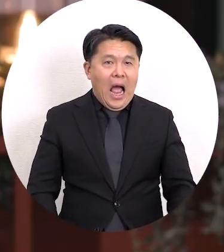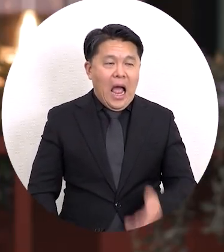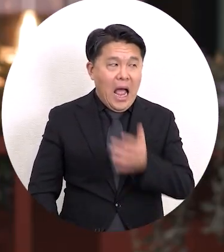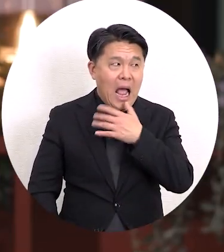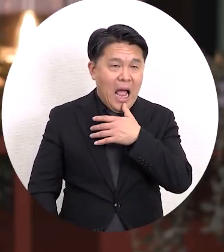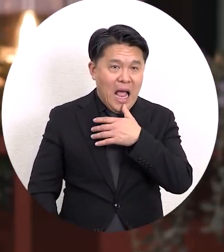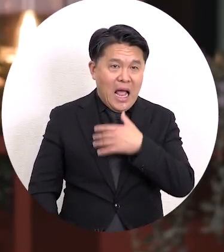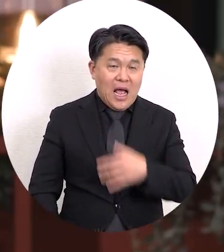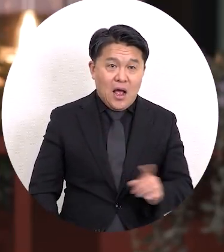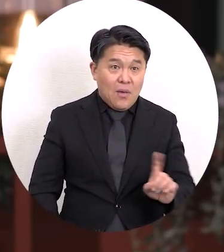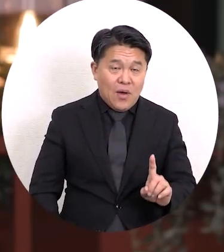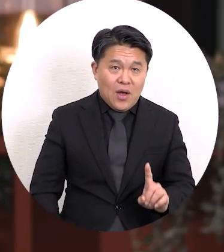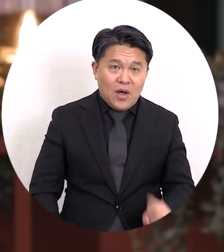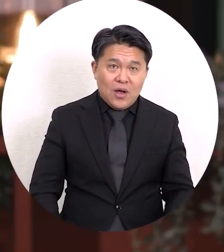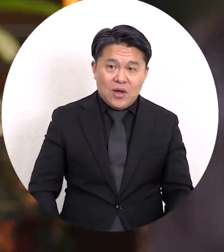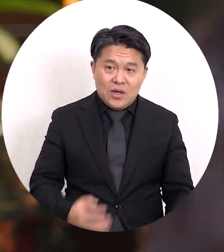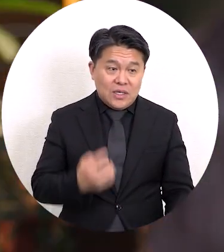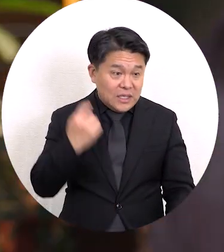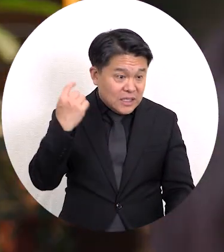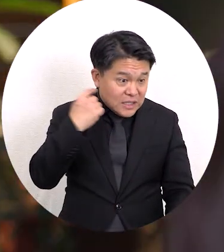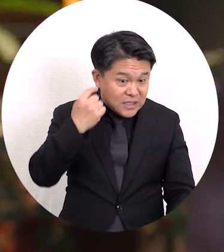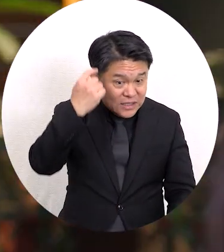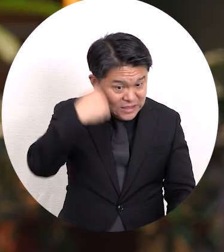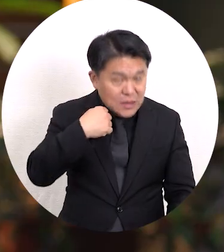That’s pure timbre, right?